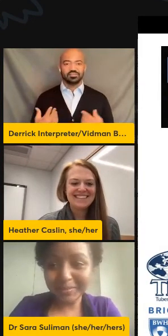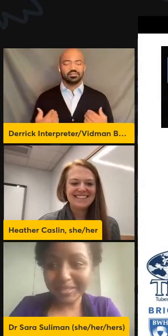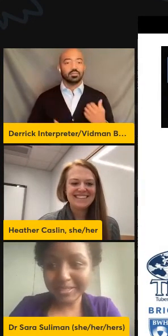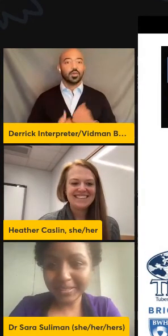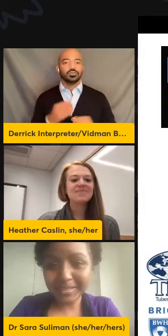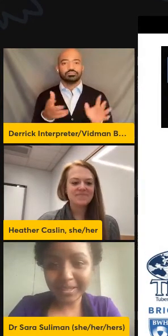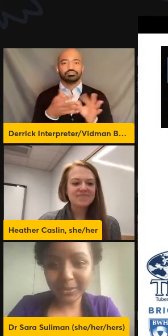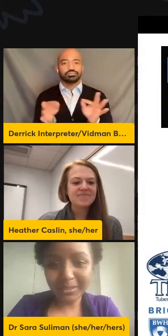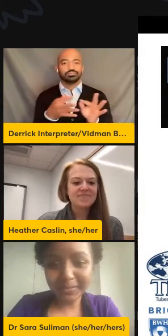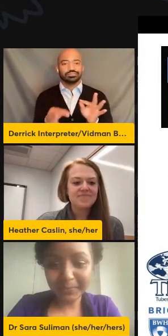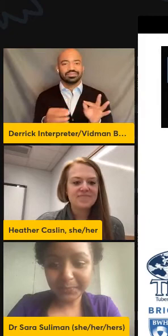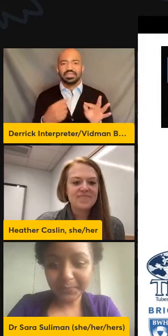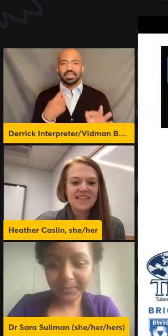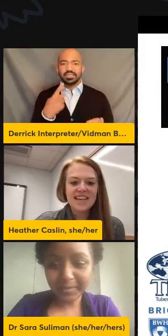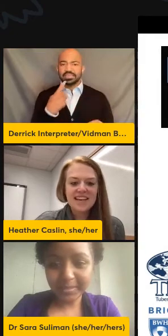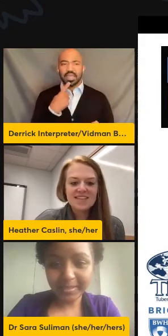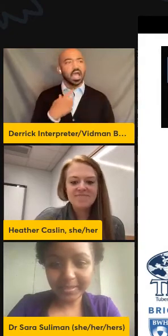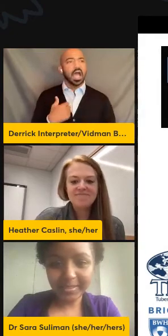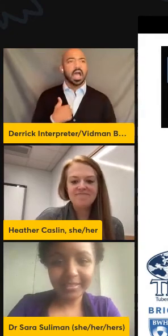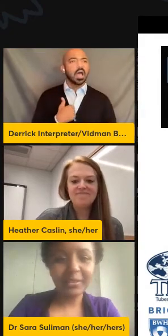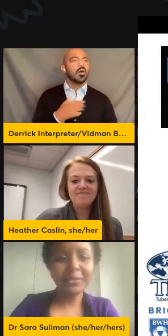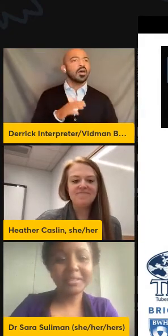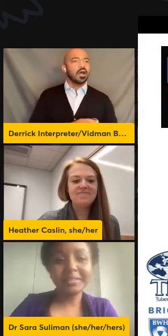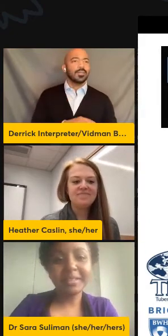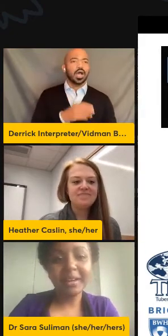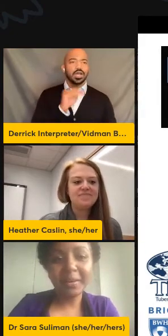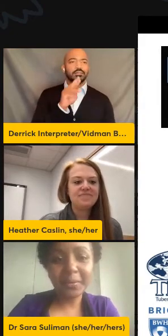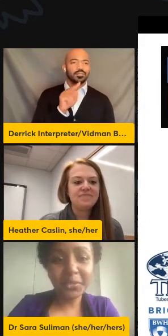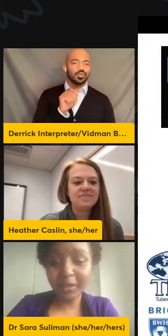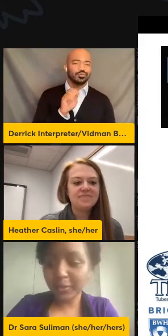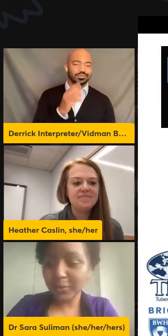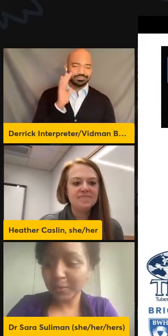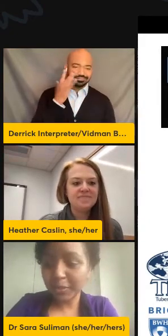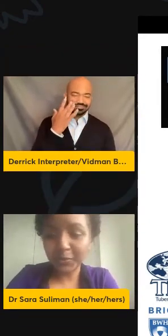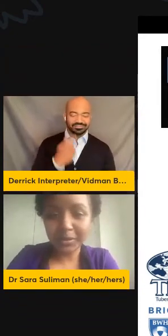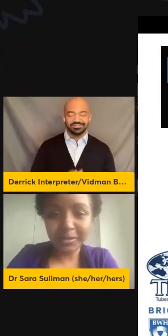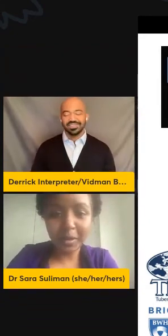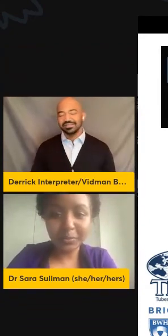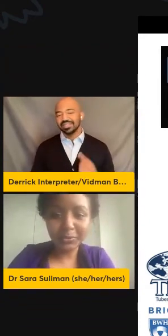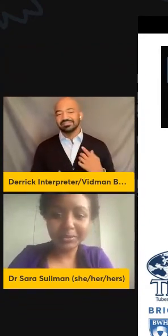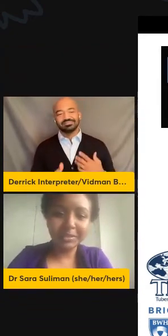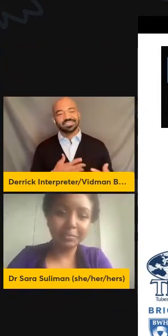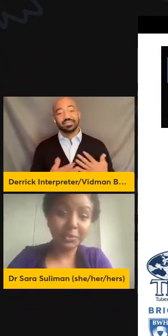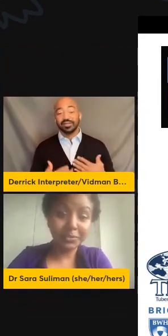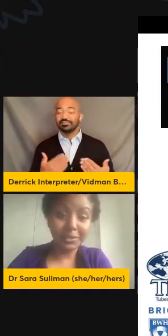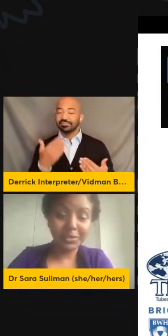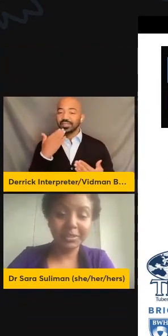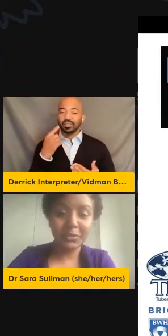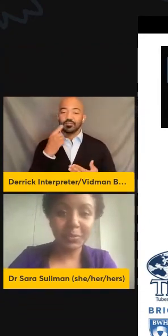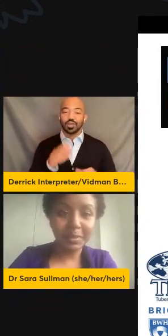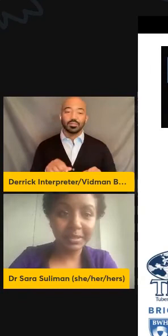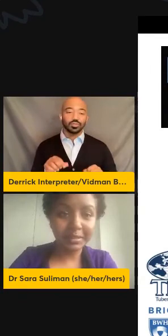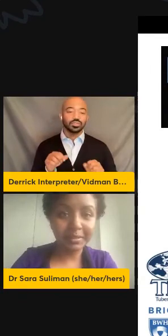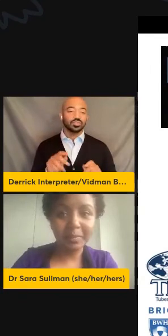hear me and see the slides? Okay. Yes, I can. Alright, thank you so much for the opportunity and privilege really to speak at the